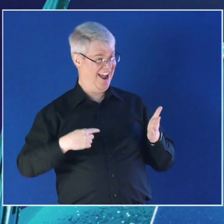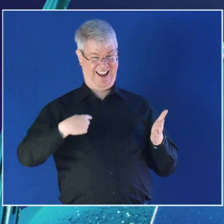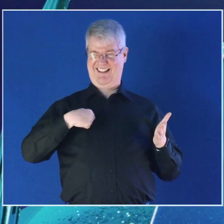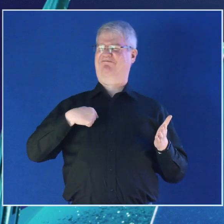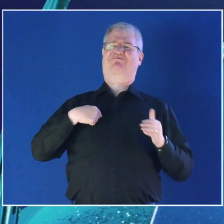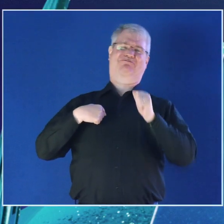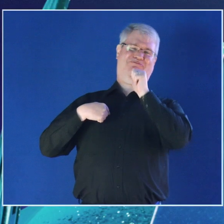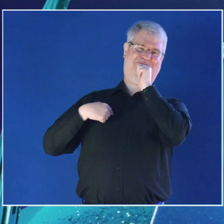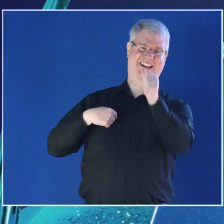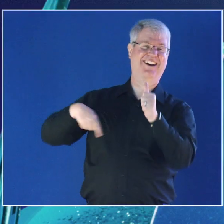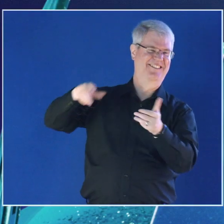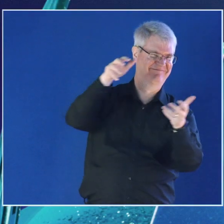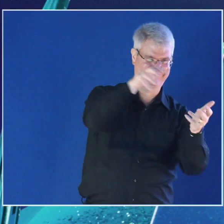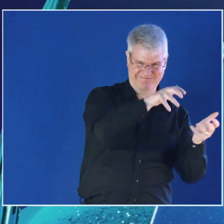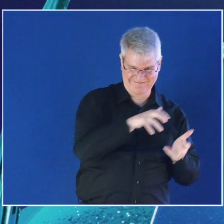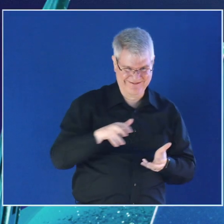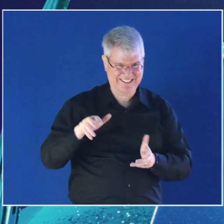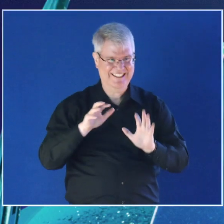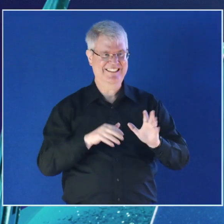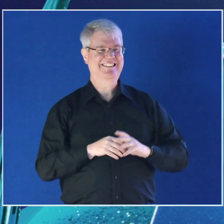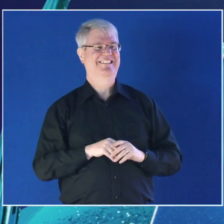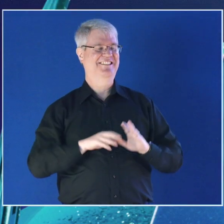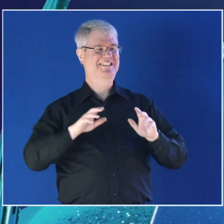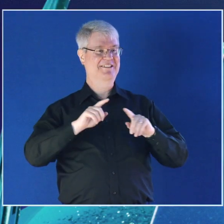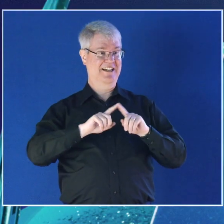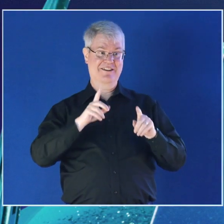and then through this, it even creates an email.